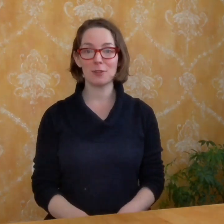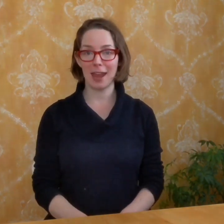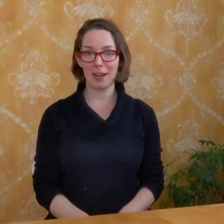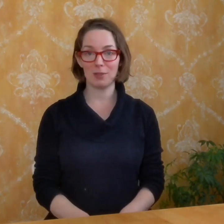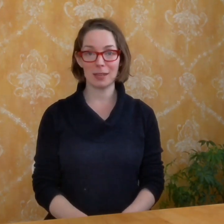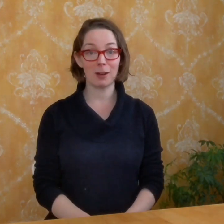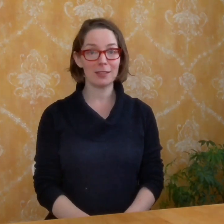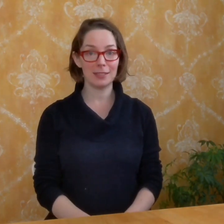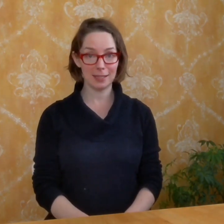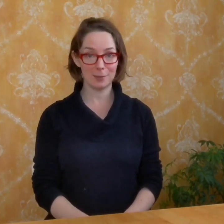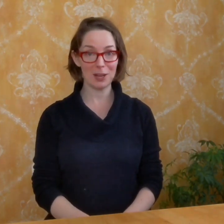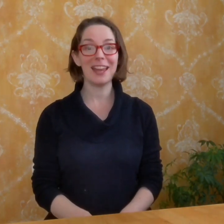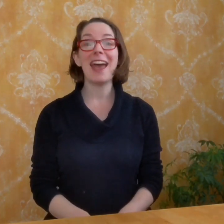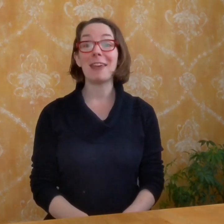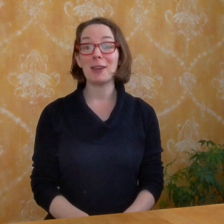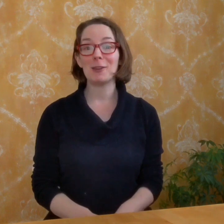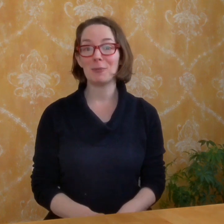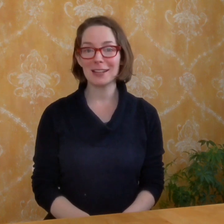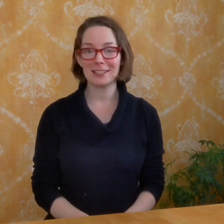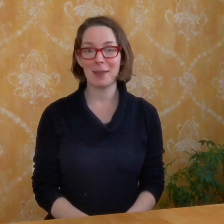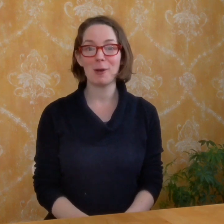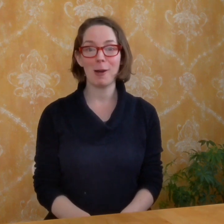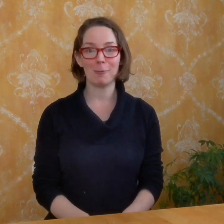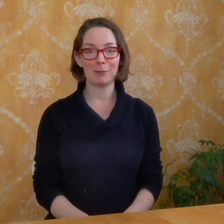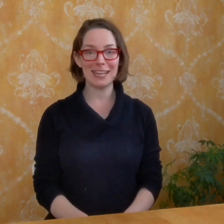for the animals that we are going to see in the book so we can practice them while we